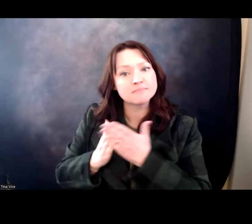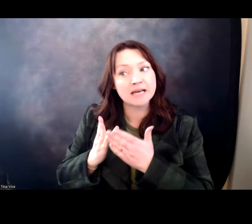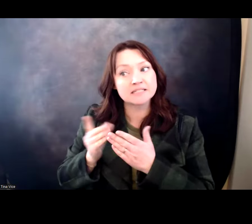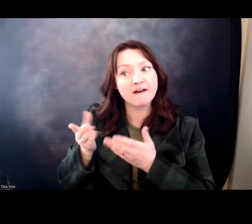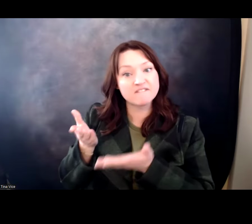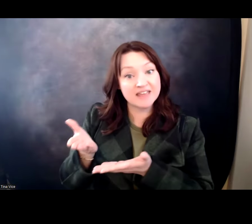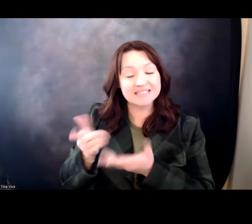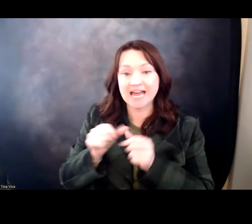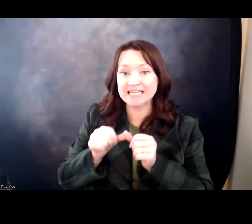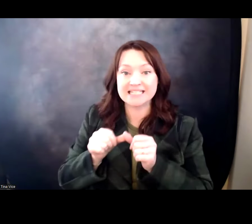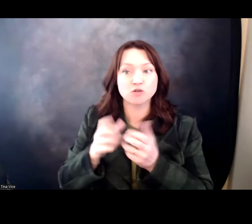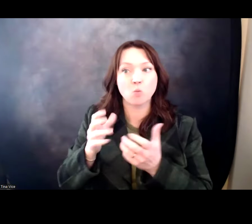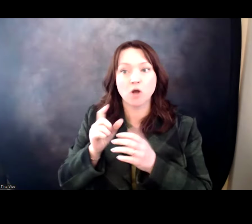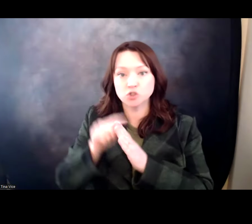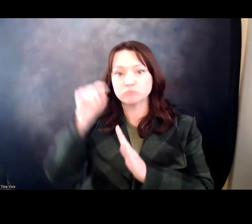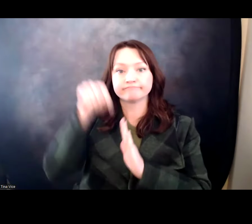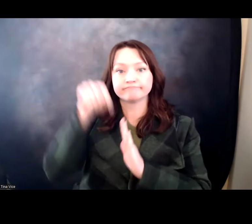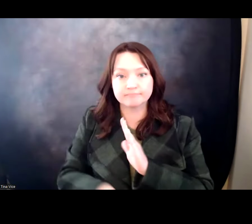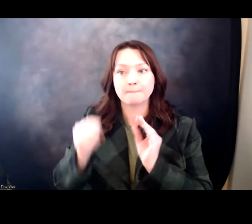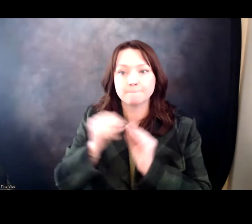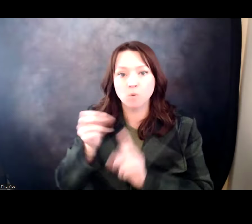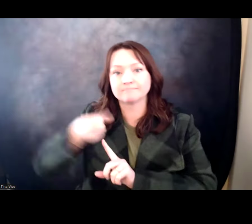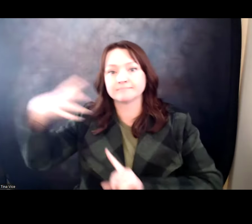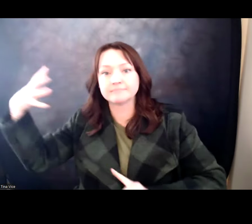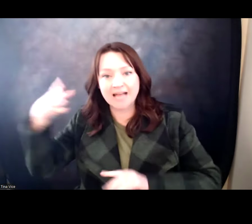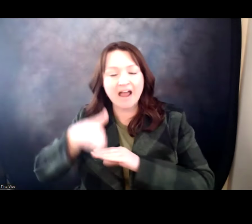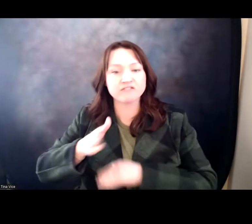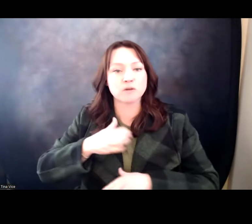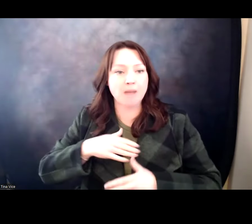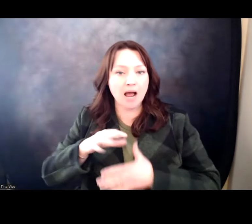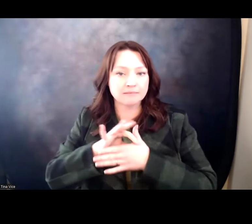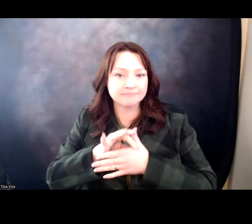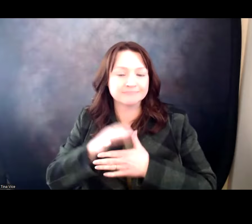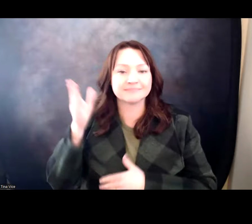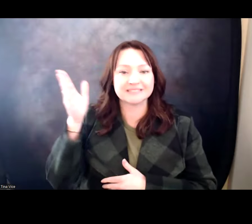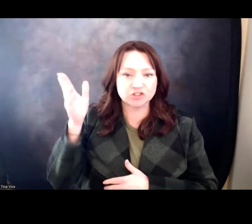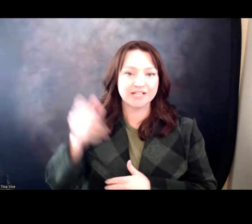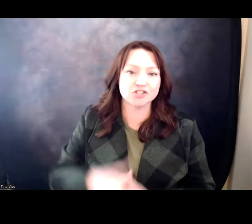continue far beyond you know completion of the dissertation.